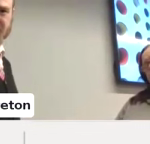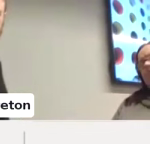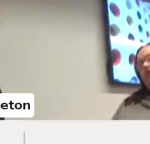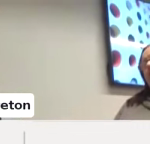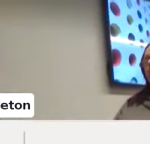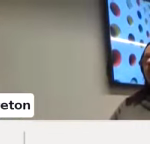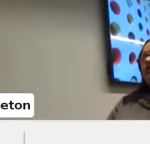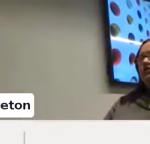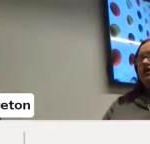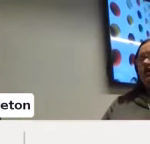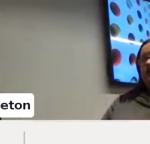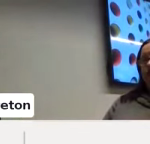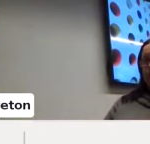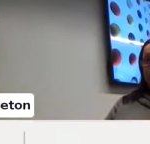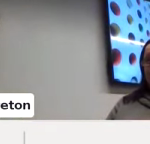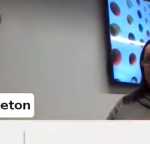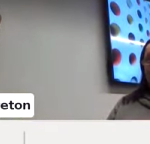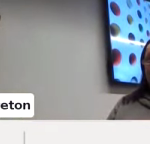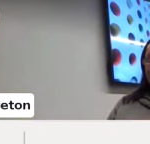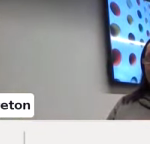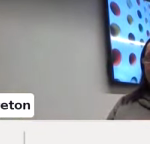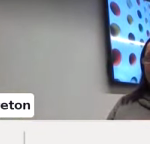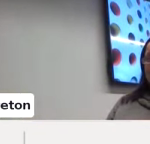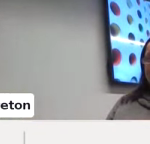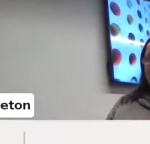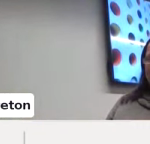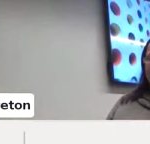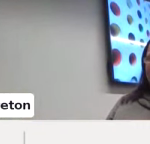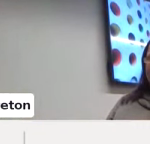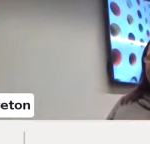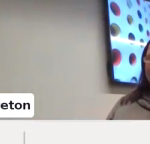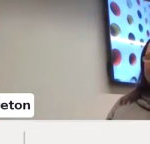And the object is villagers who they think a werewolf and excel them.